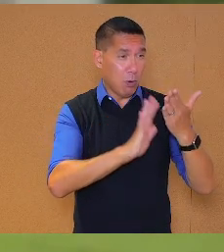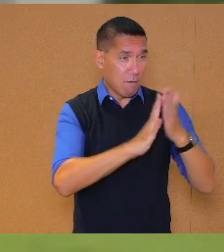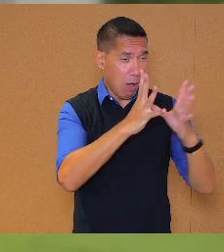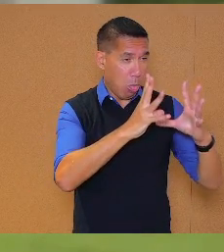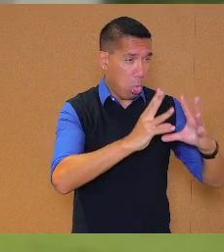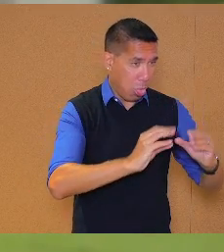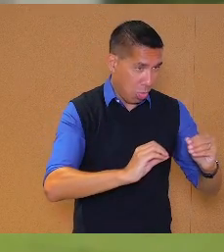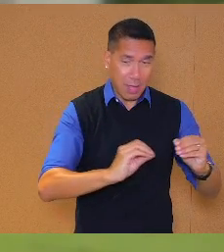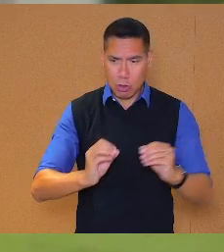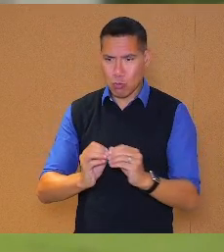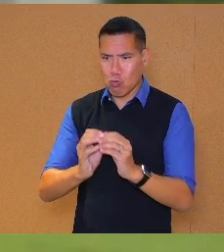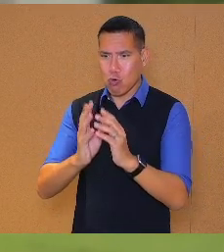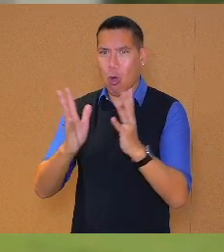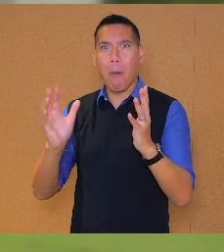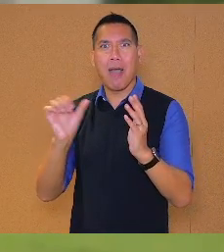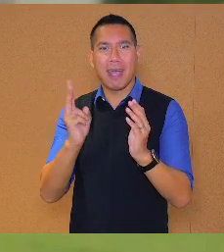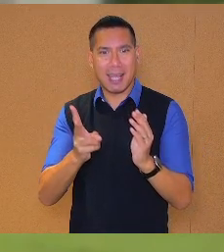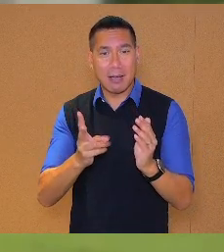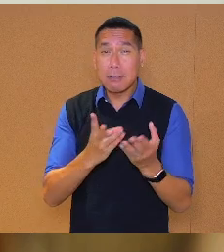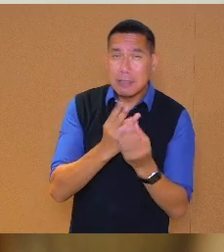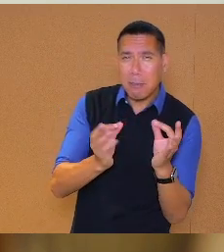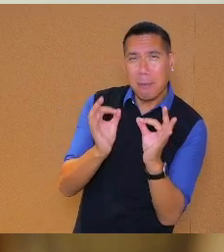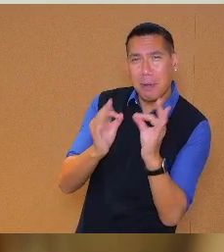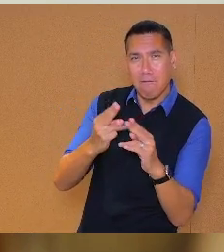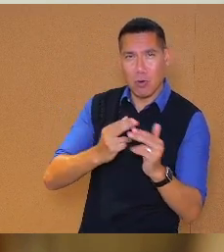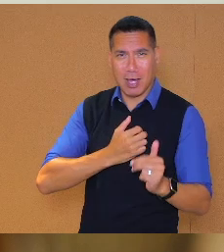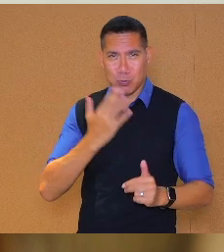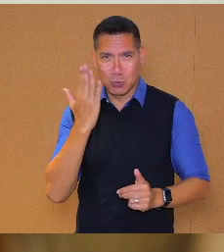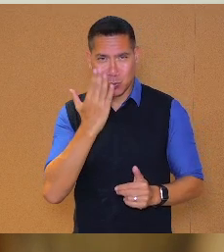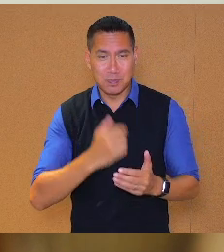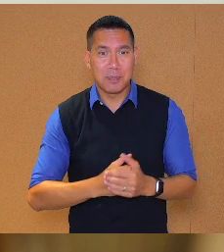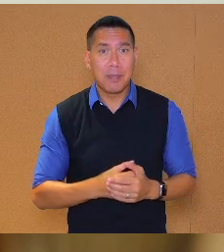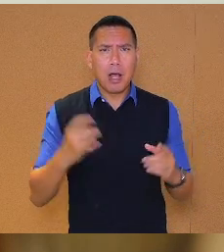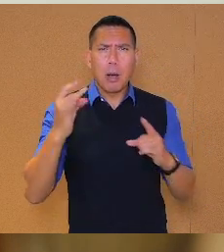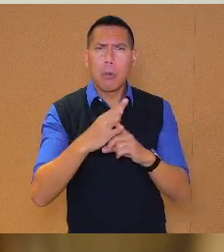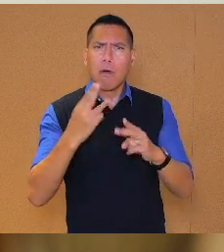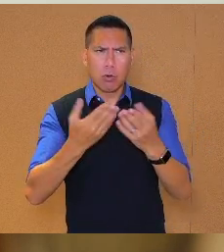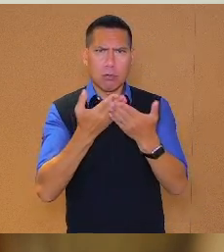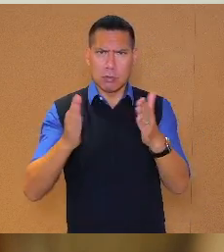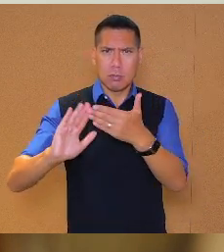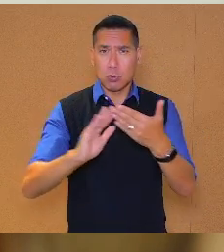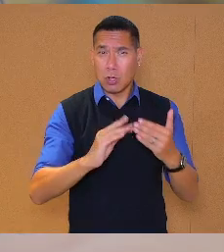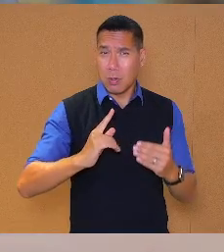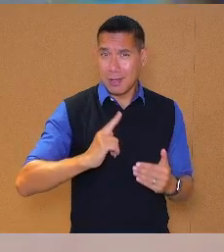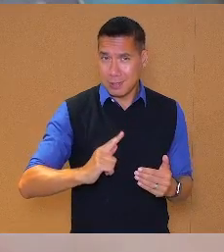the school. >> It's important for the community, because they've brought everyone together, and